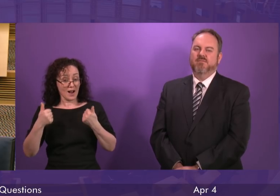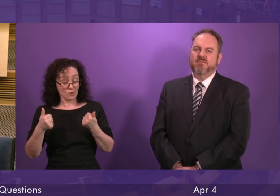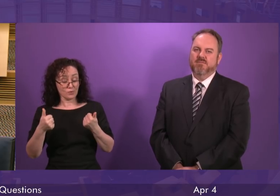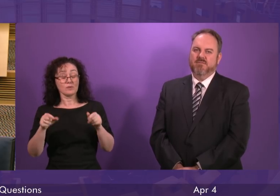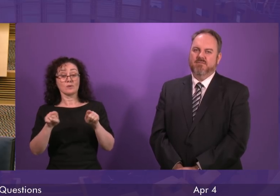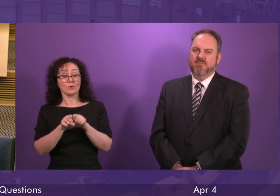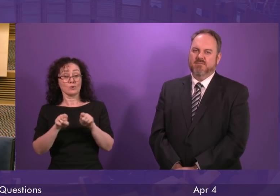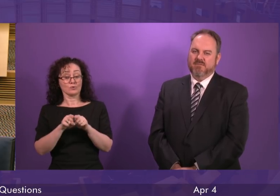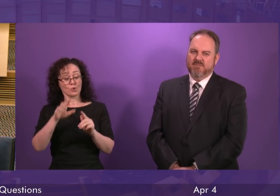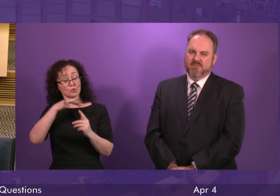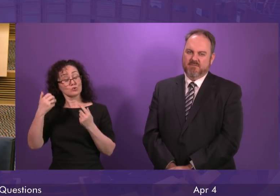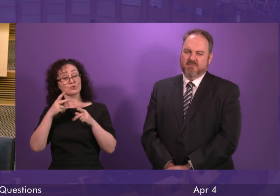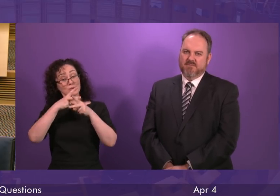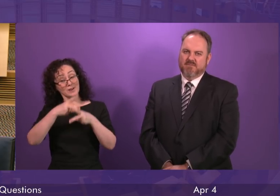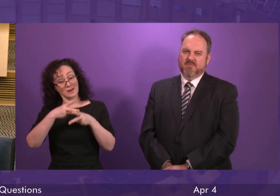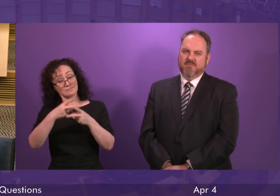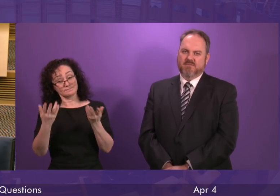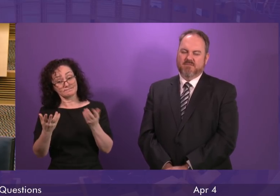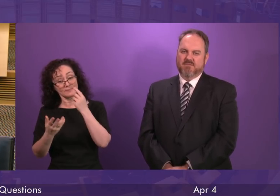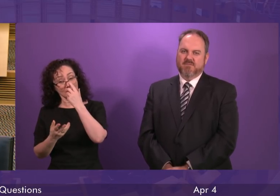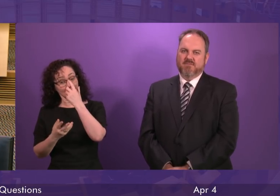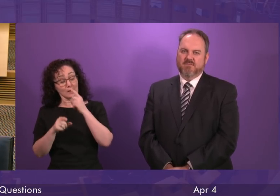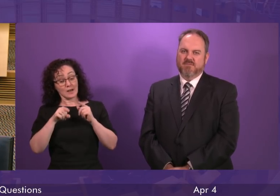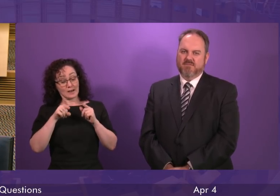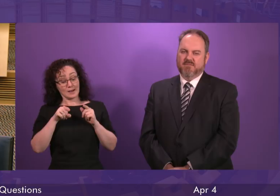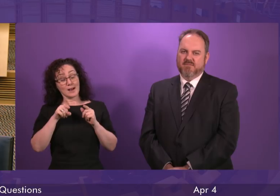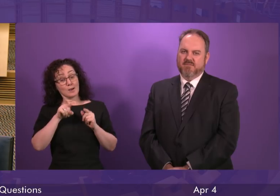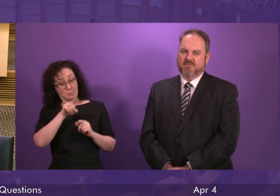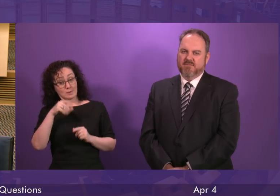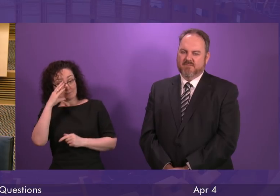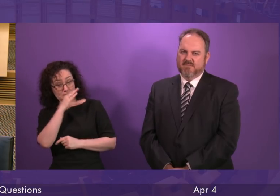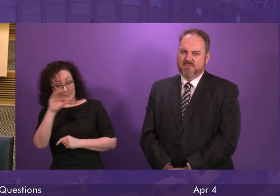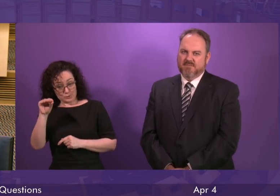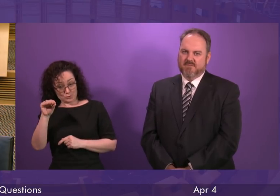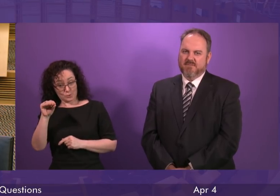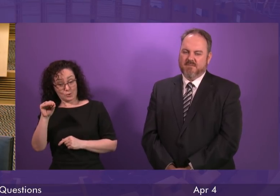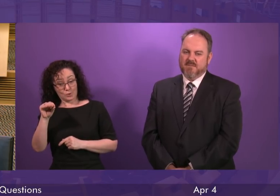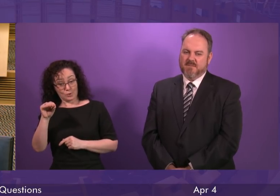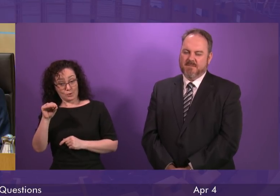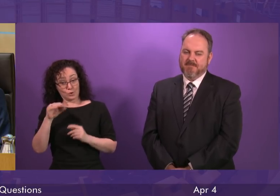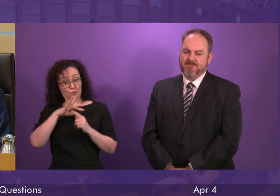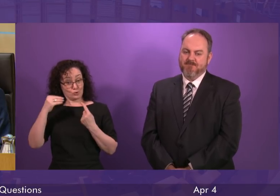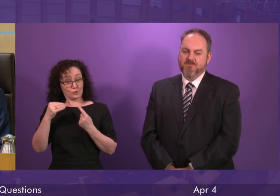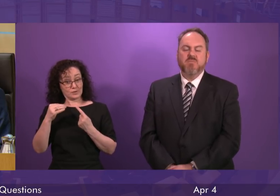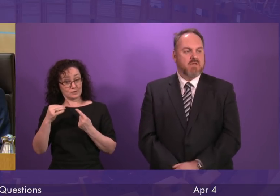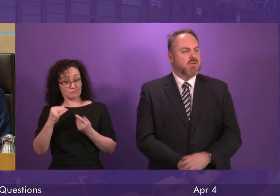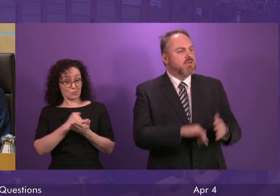social care due to our proposals for increased funding, which the Tories voted against when this Parliament considered the budget.